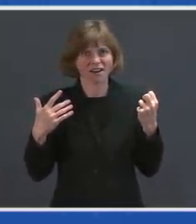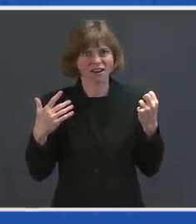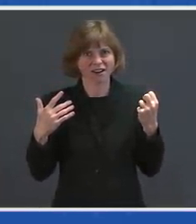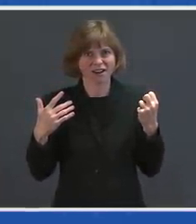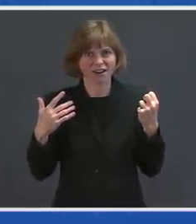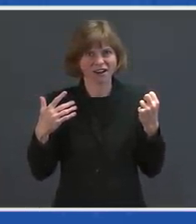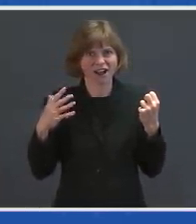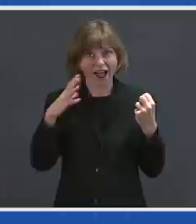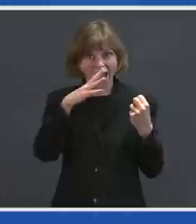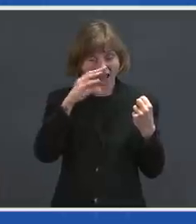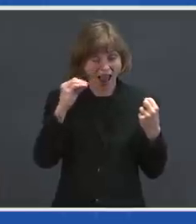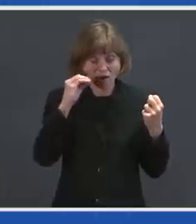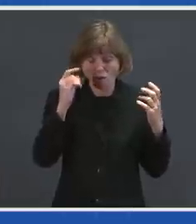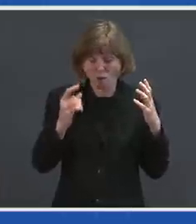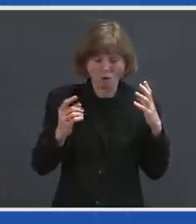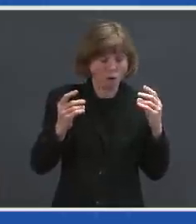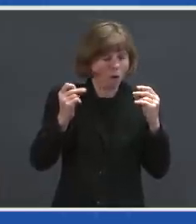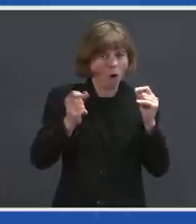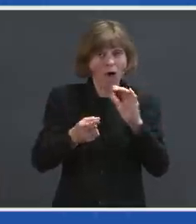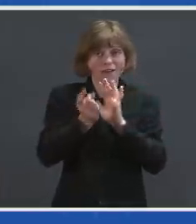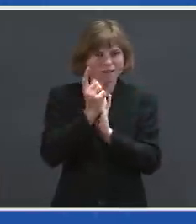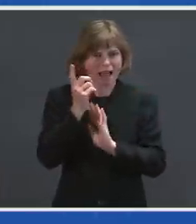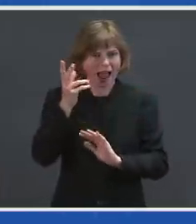And all of a sudden, I hear them pronounce,